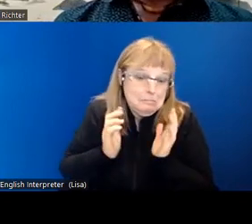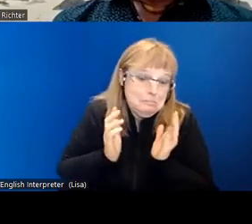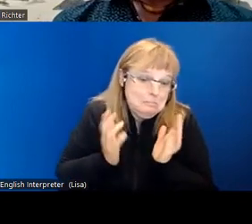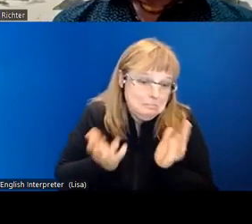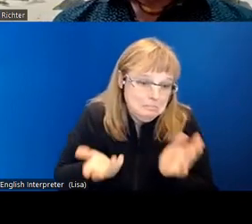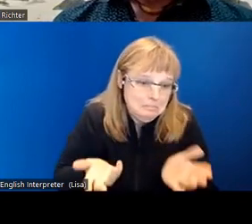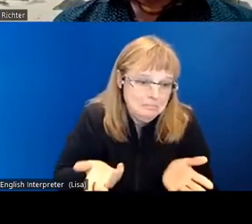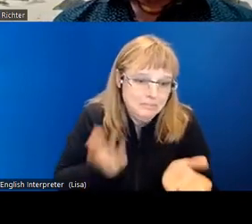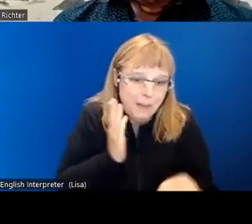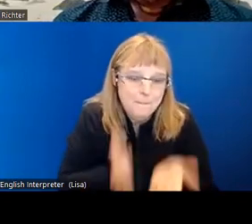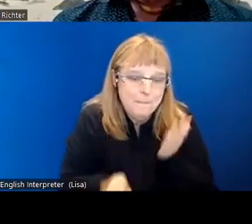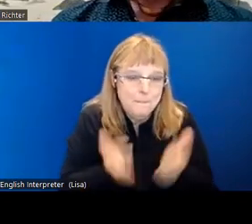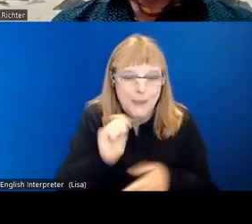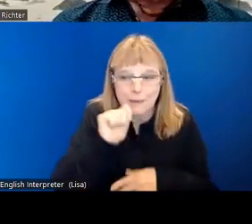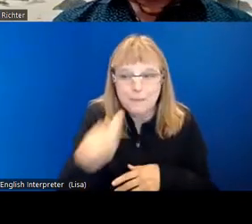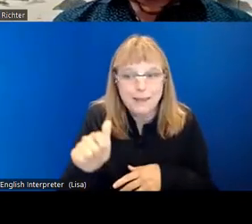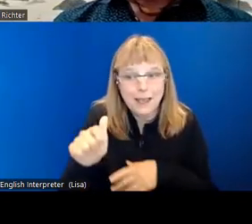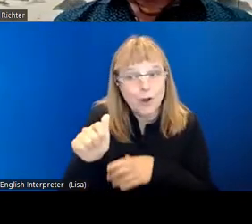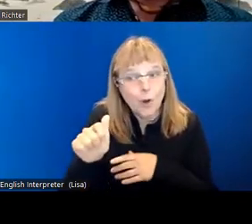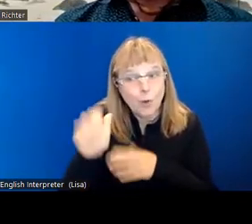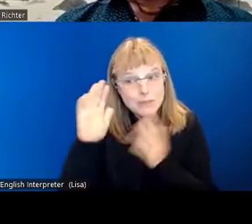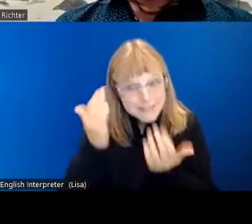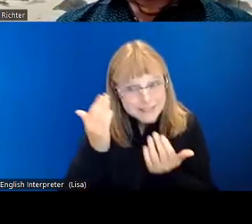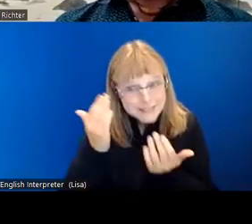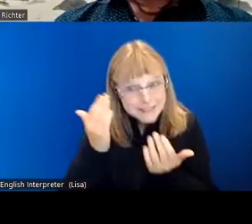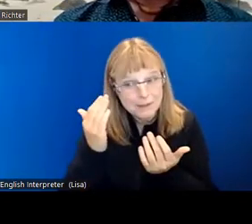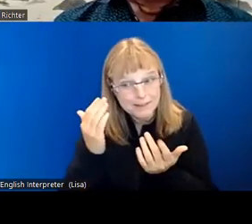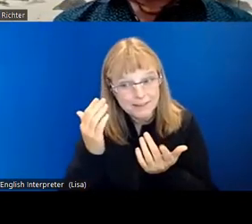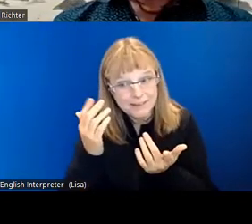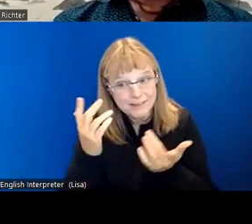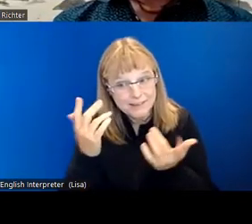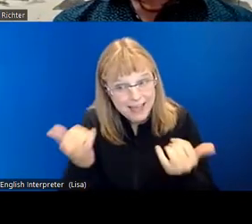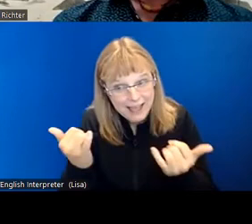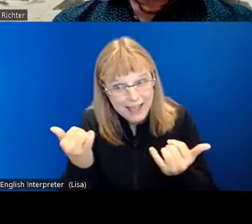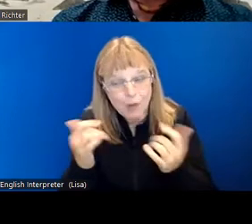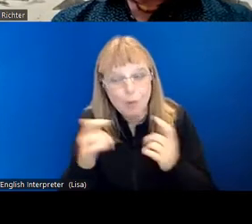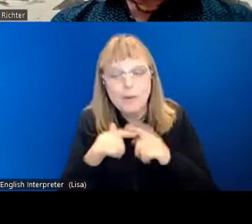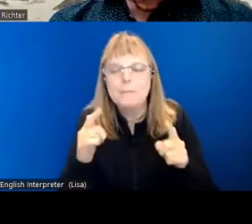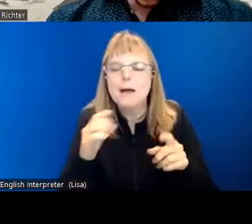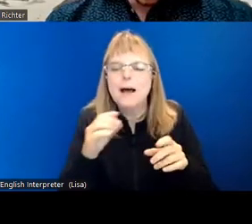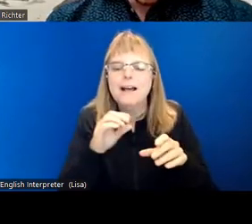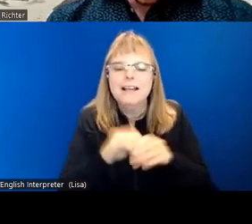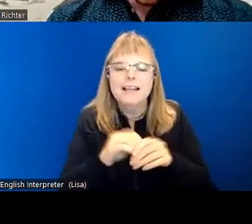Maybe I don't sound like it now, but in those sort of large groups settings,